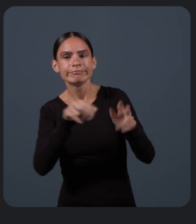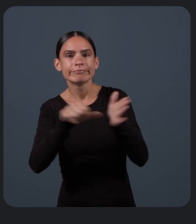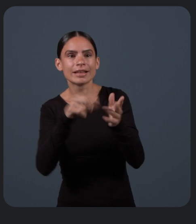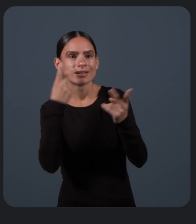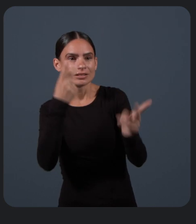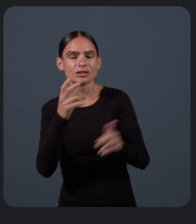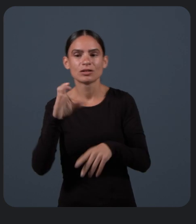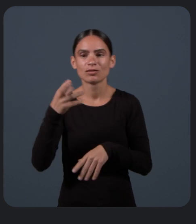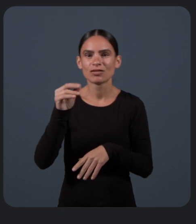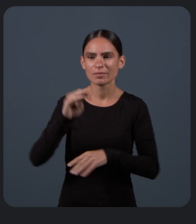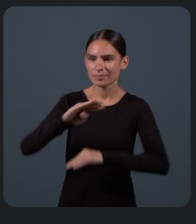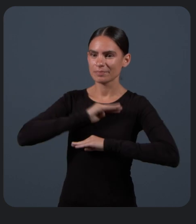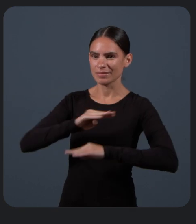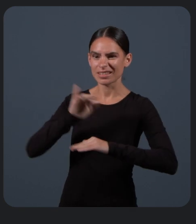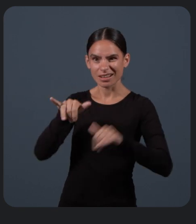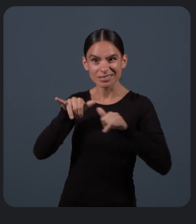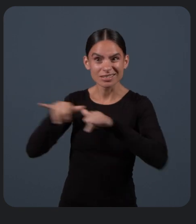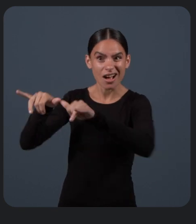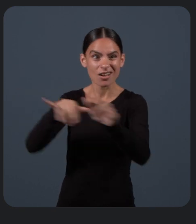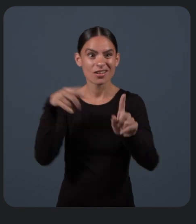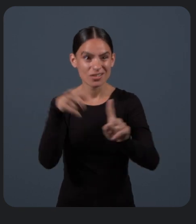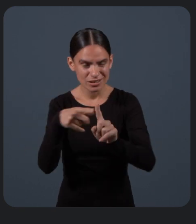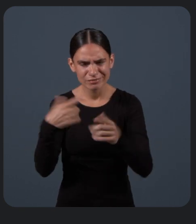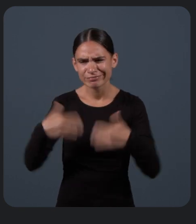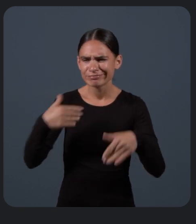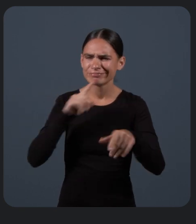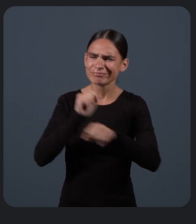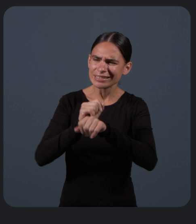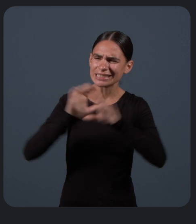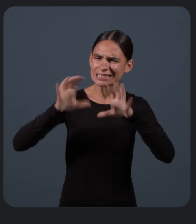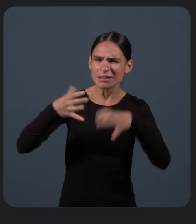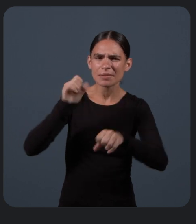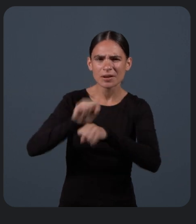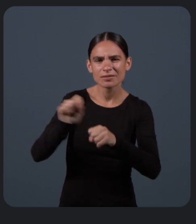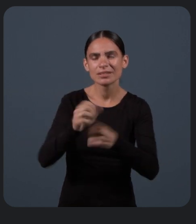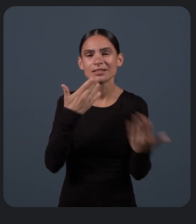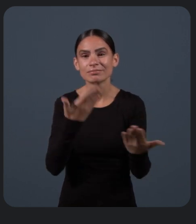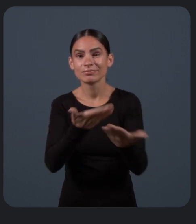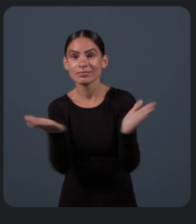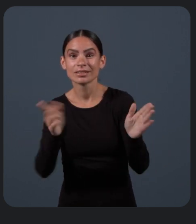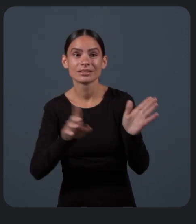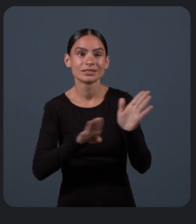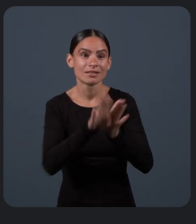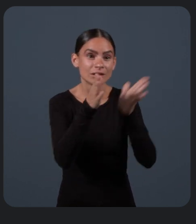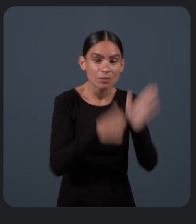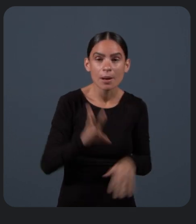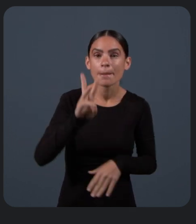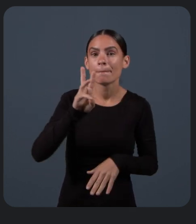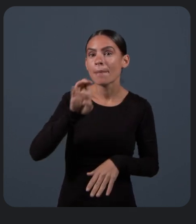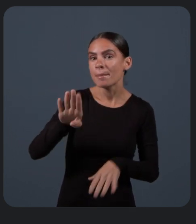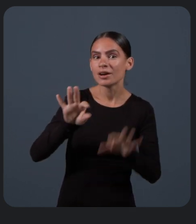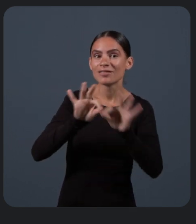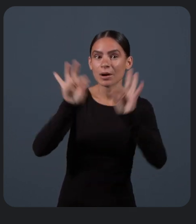And this has been a team effort, thanks to developers like all of you, web frameworks, CMS platforms, and Chrome, all collaborating to make